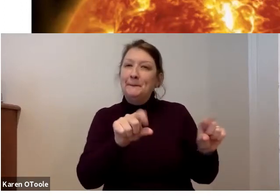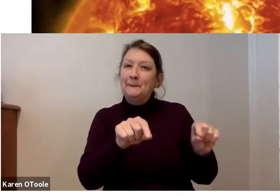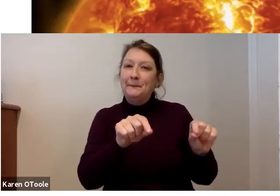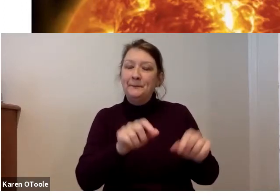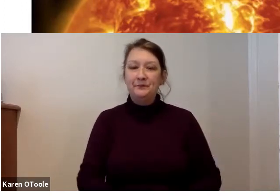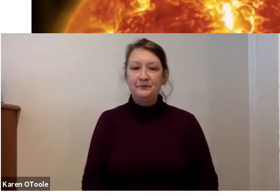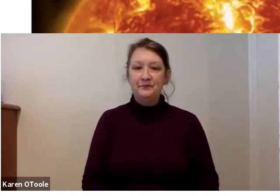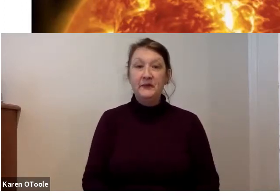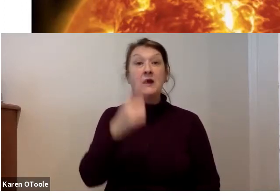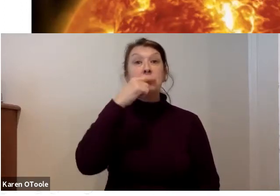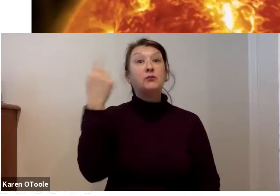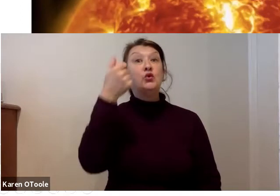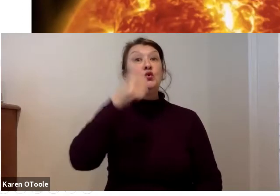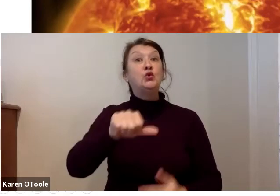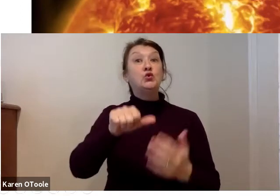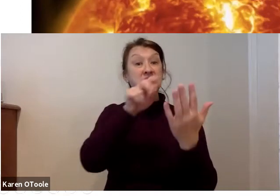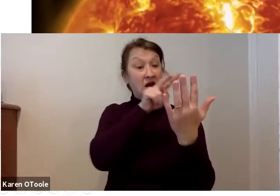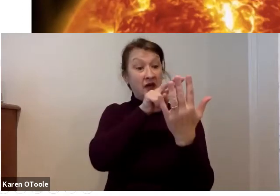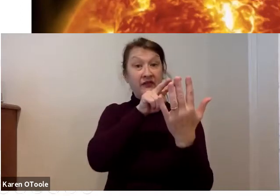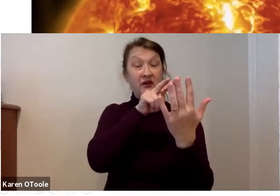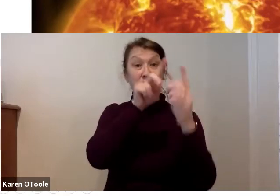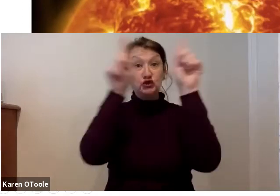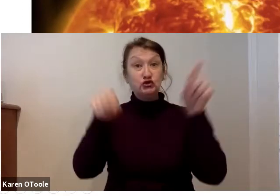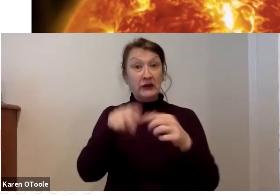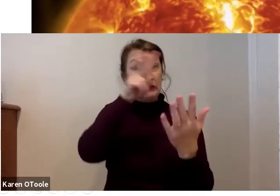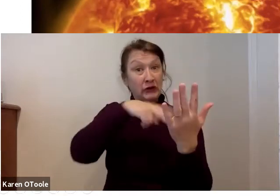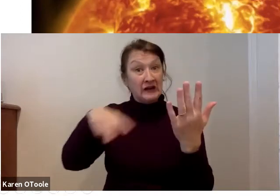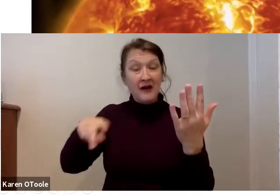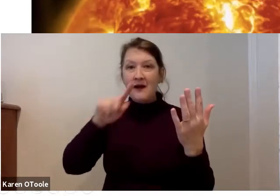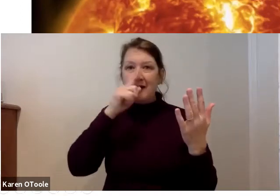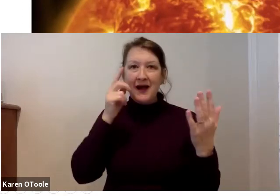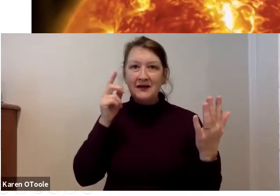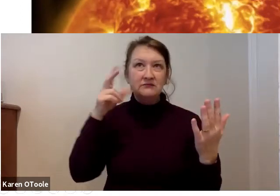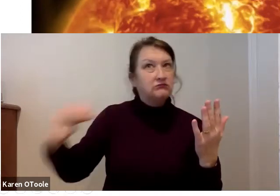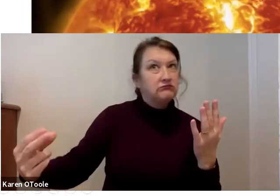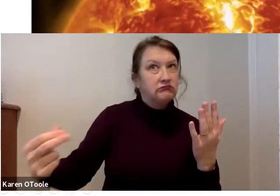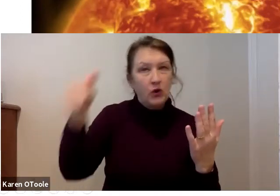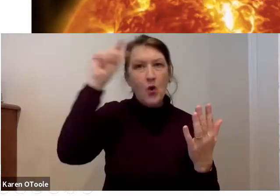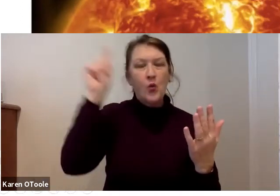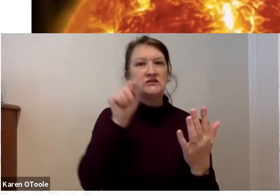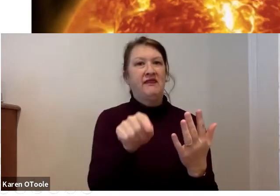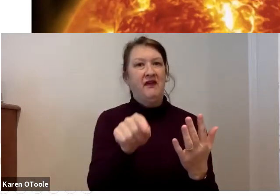will not be able to see it. Another example is this one that I found my own feed.